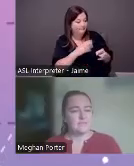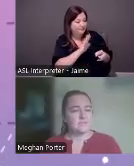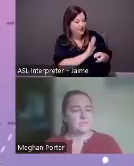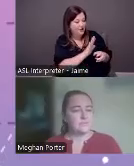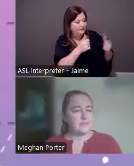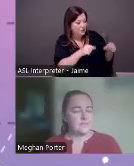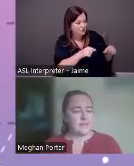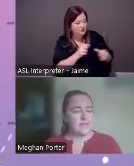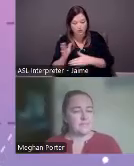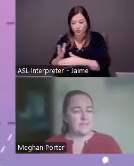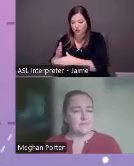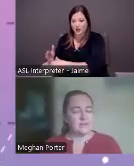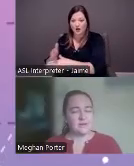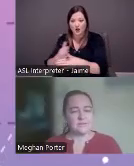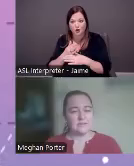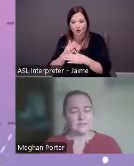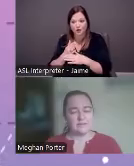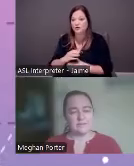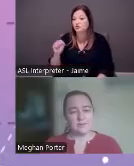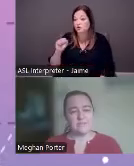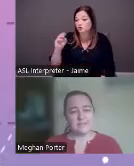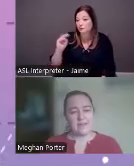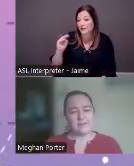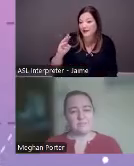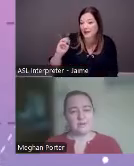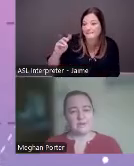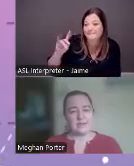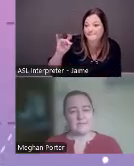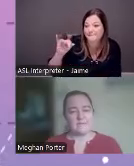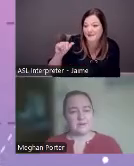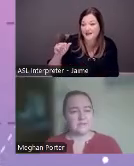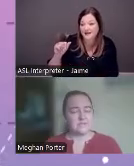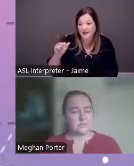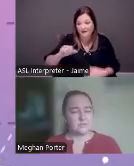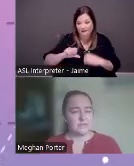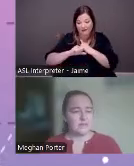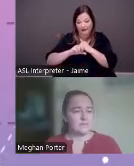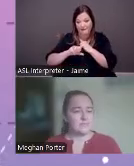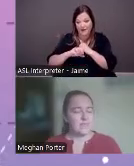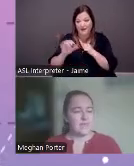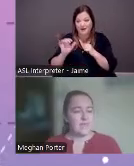Social media mini-campaigns are a small-scale marketing effort on social media.